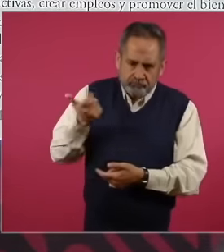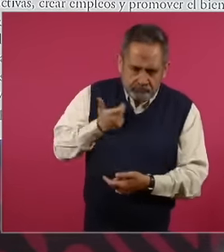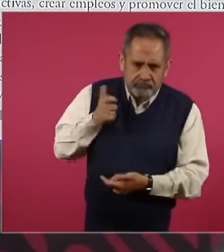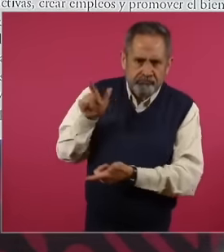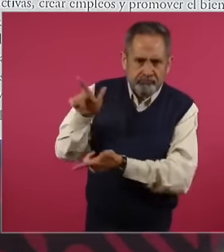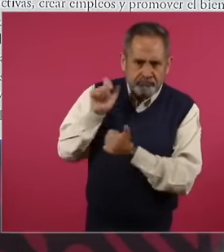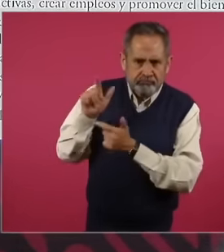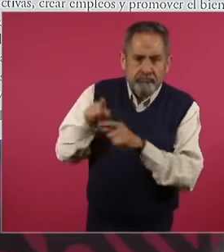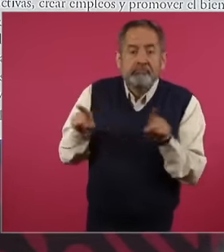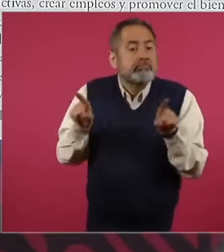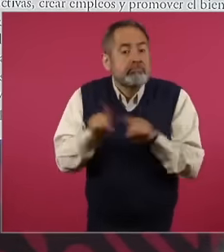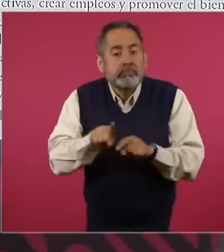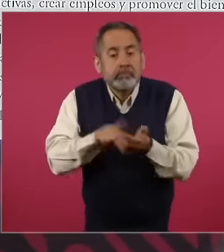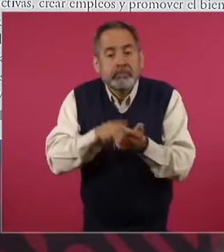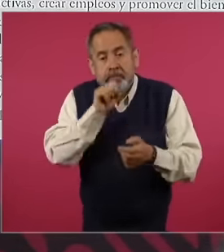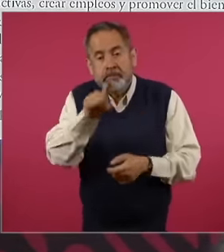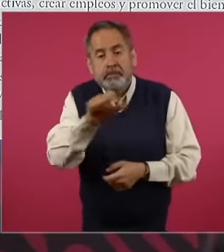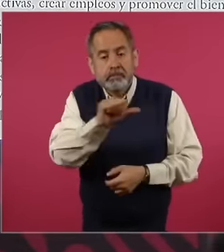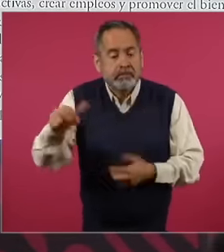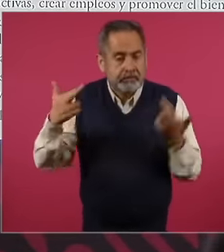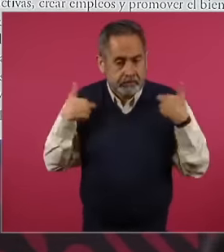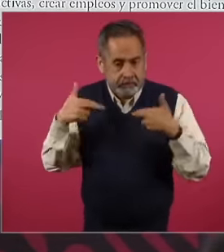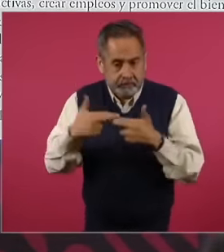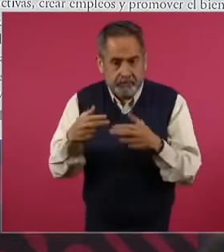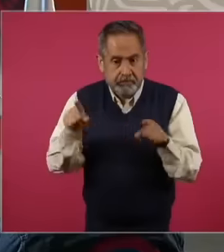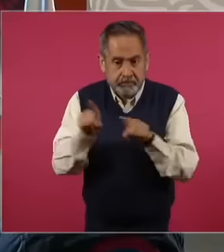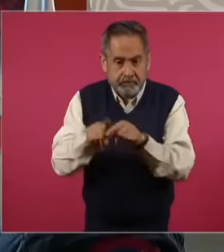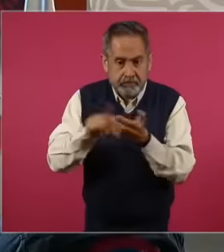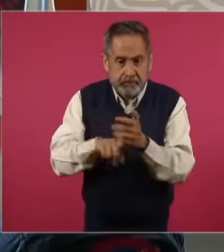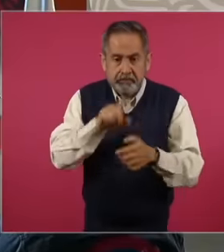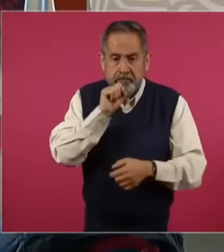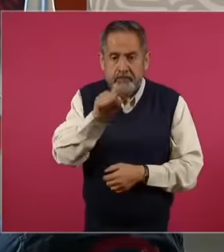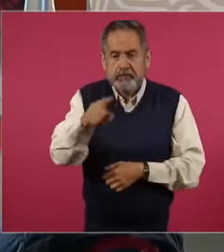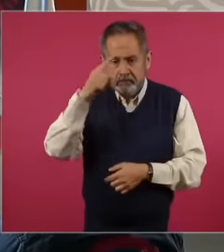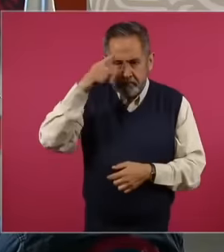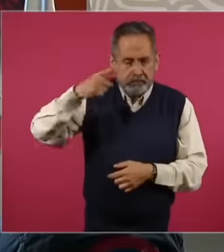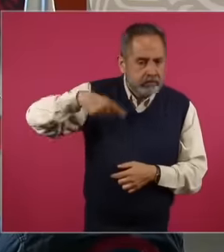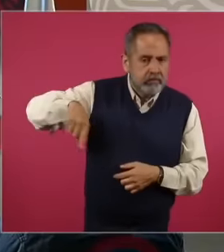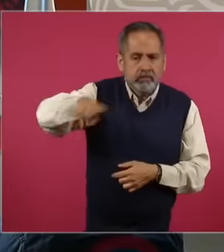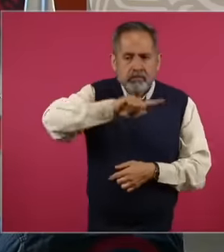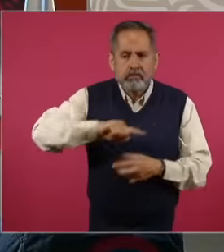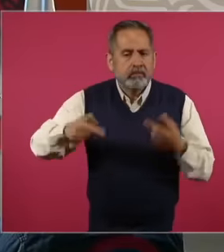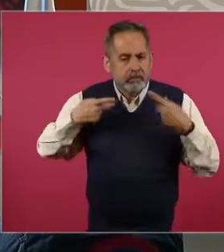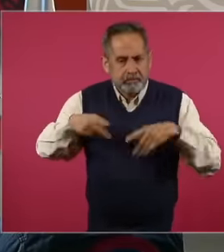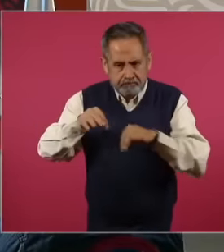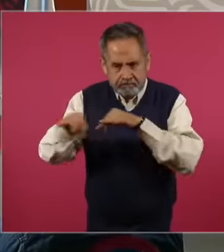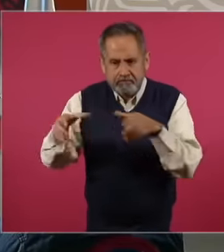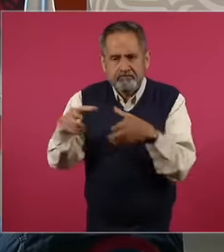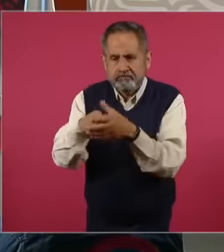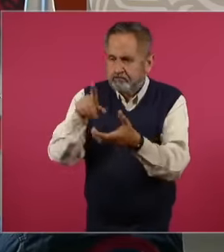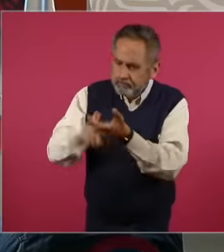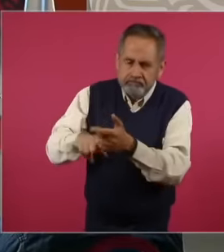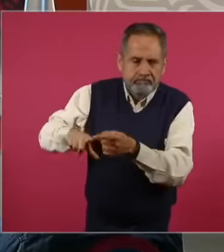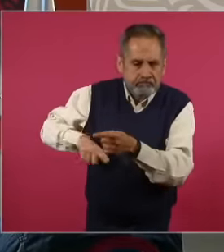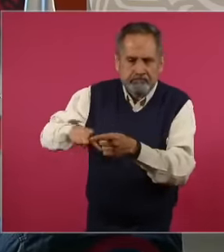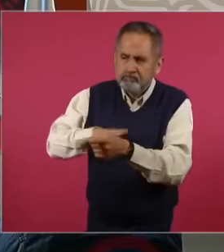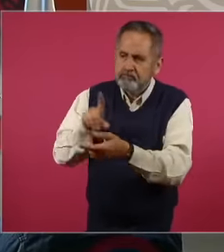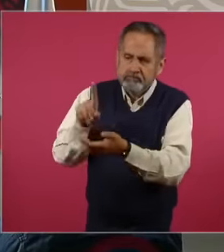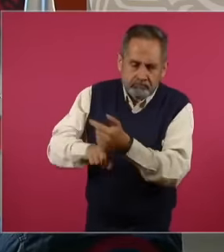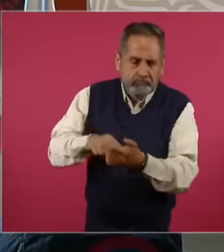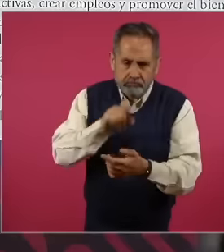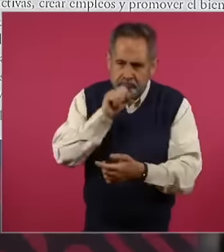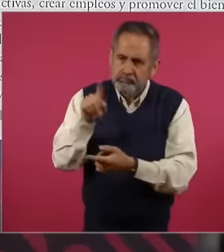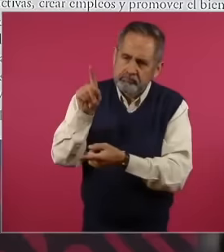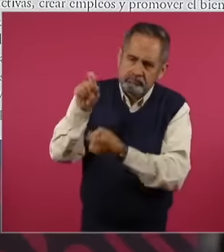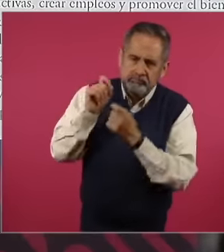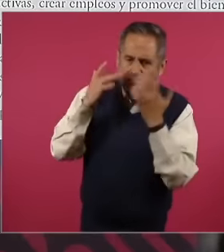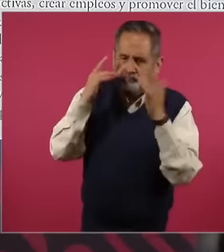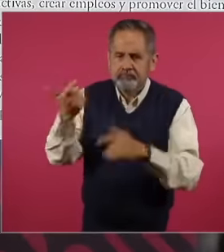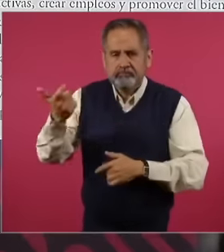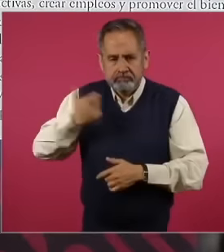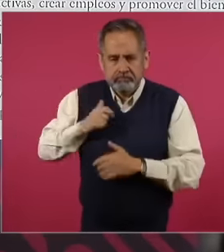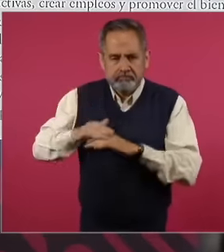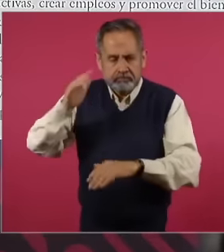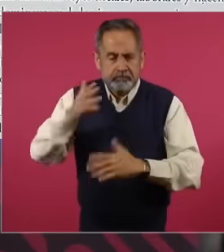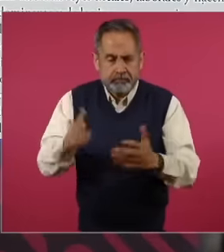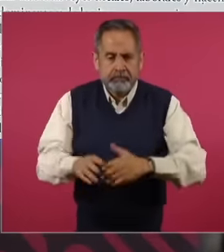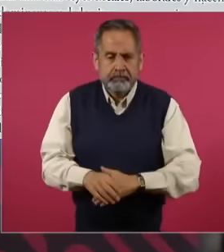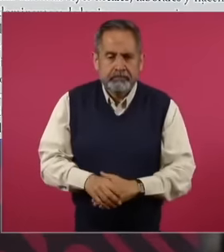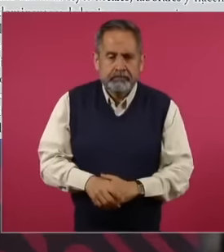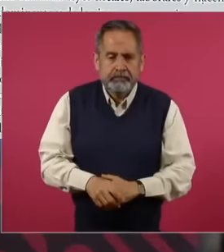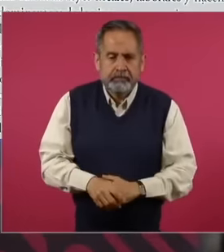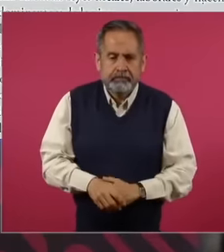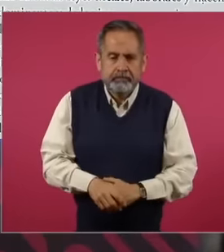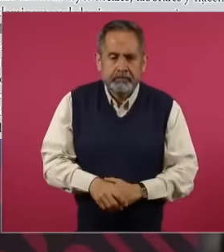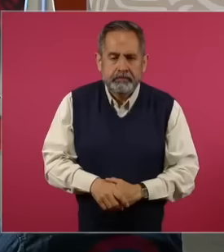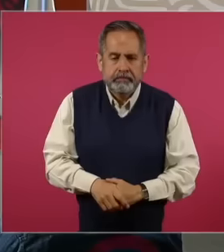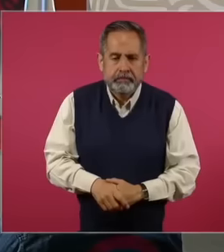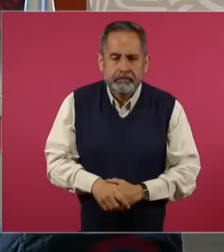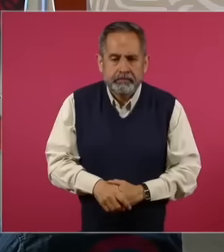to teachers and Applies to all Workers in the Service of the State what was done on